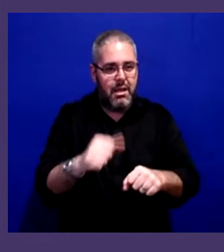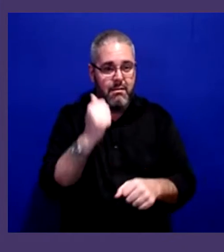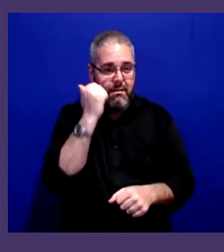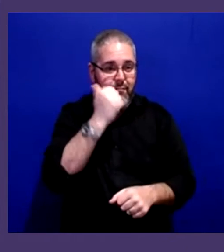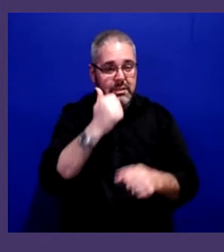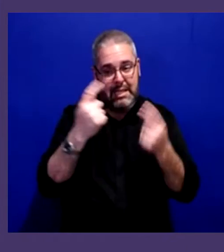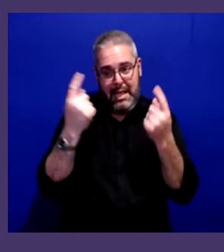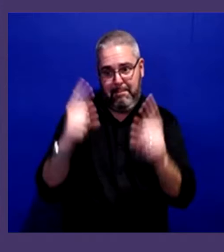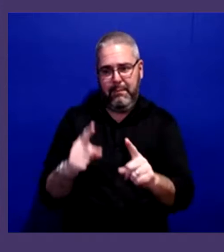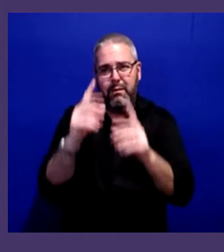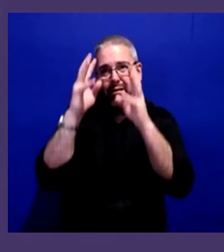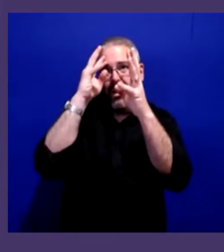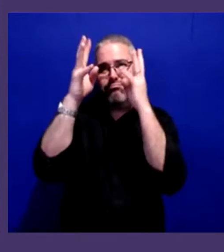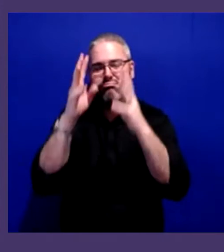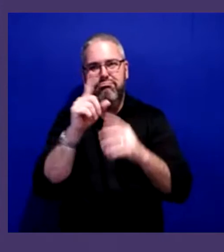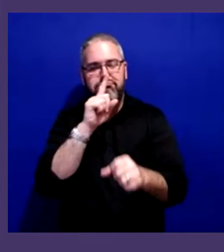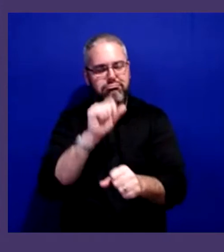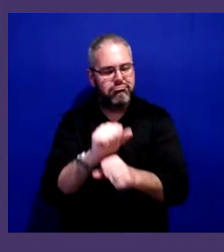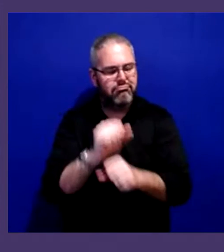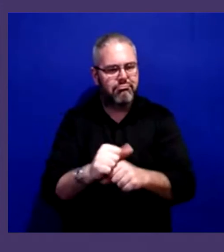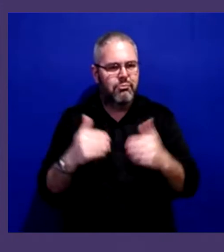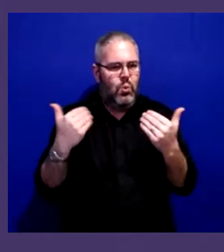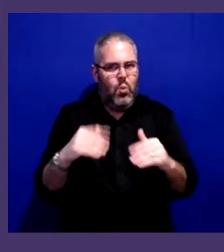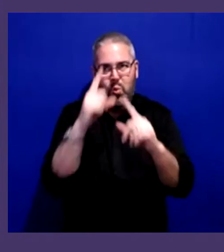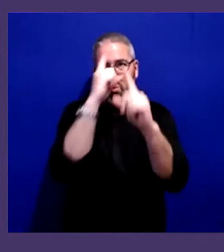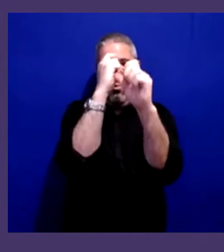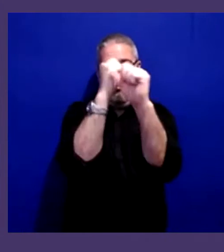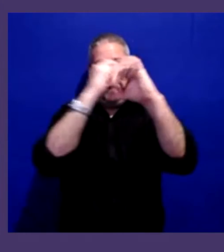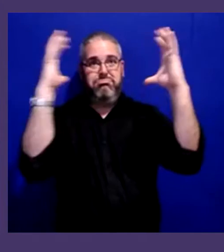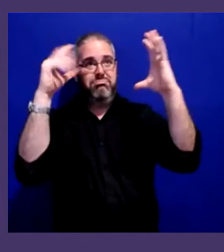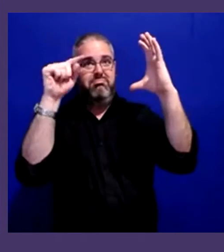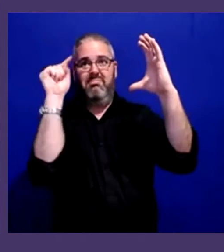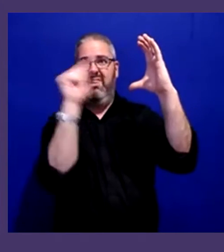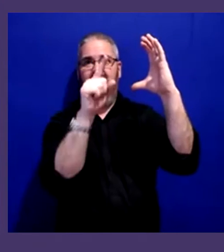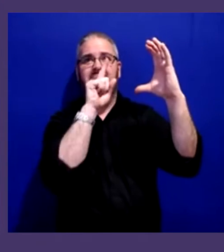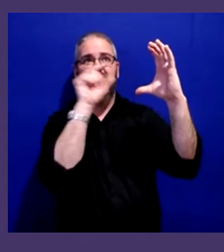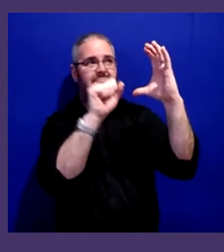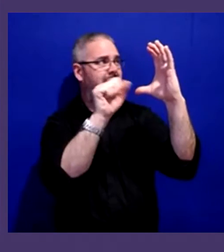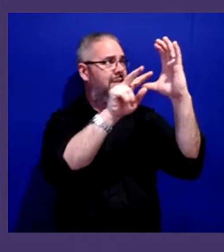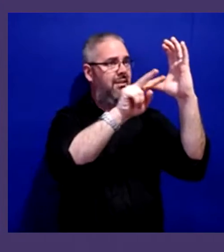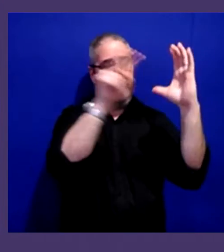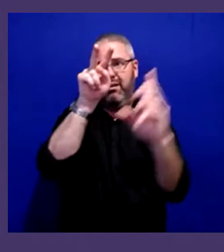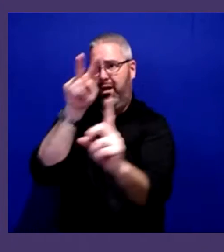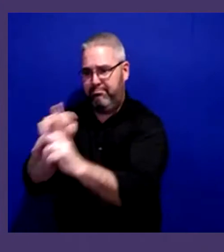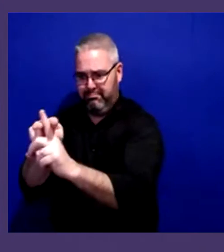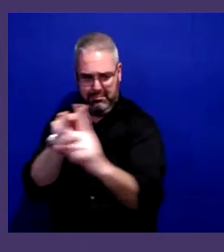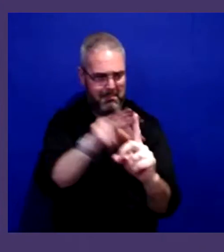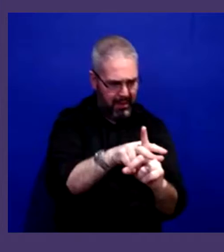creativity and ideas are really born. The exponential power of neurodiversity and